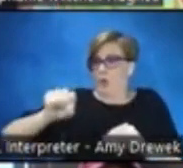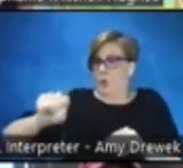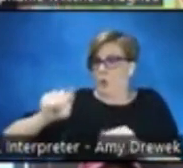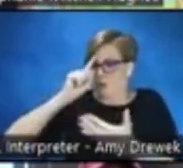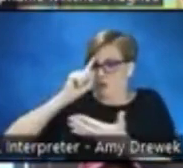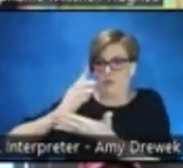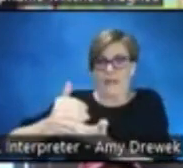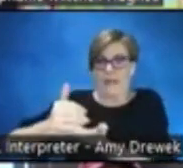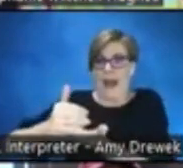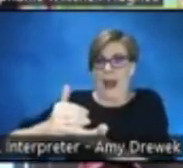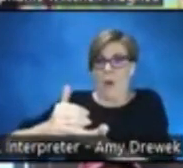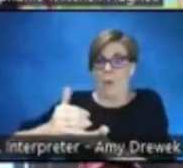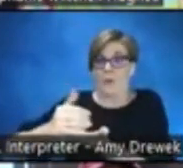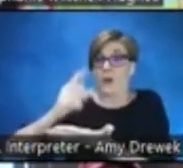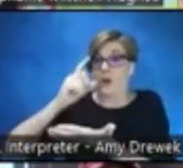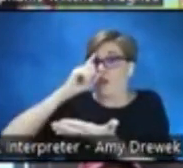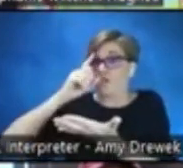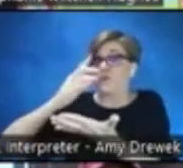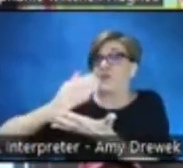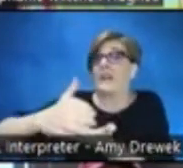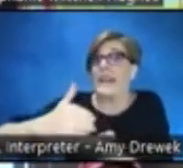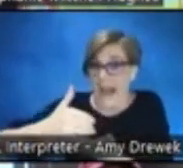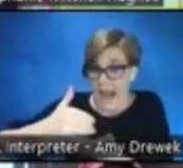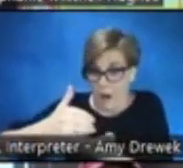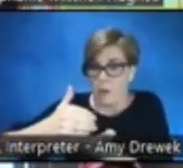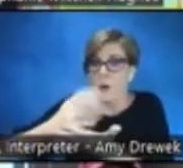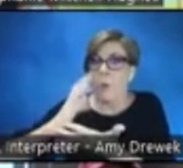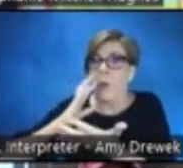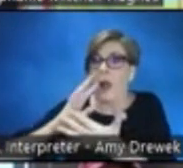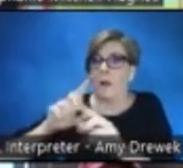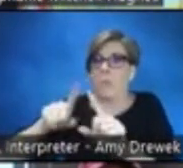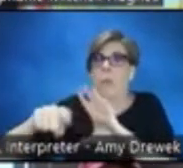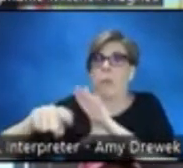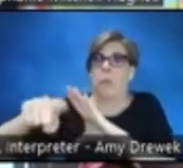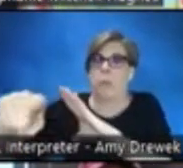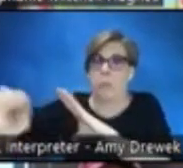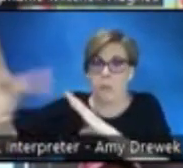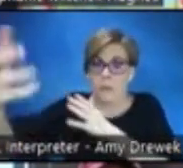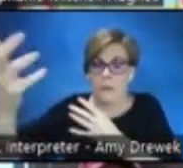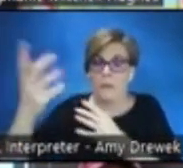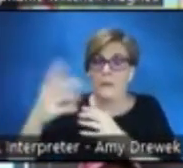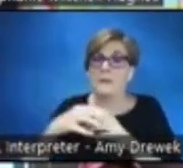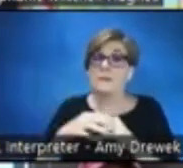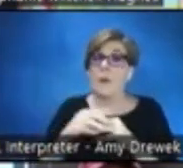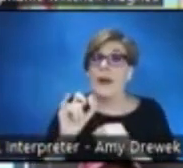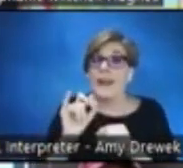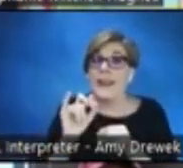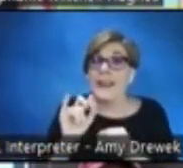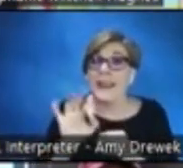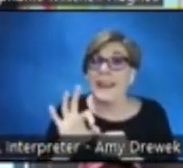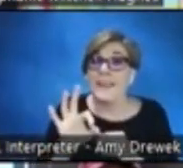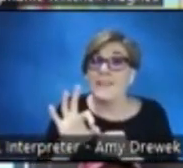THAT FREAKING OUT GOES FURTHER. WE WOULD FREAK OUT IF ALLEN TOLD US HE HAD CANCER